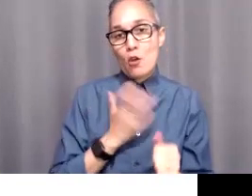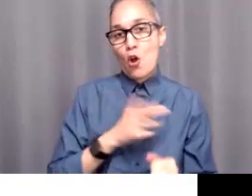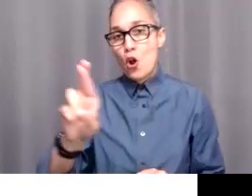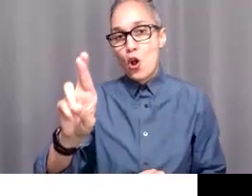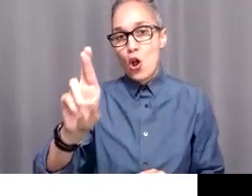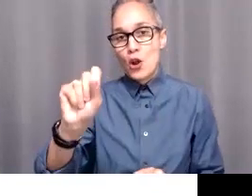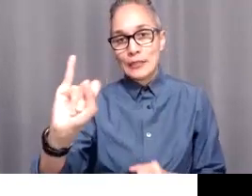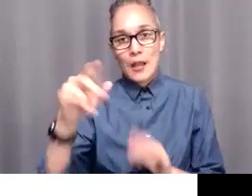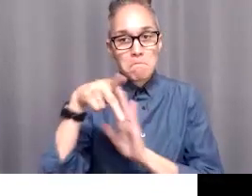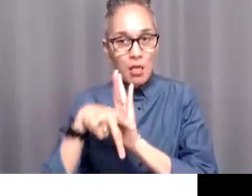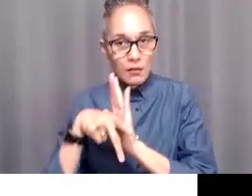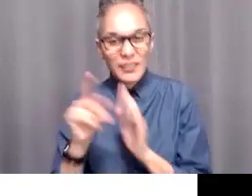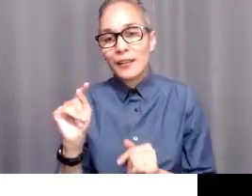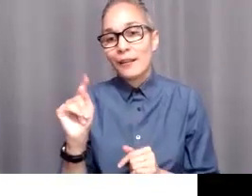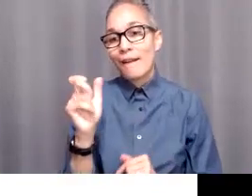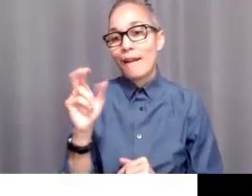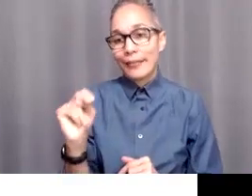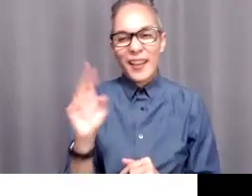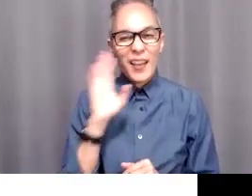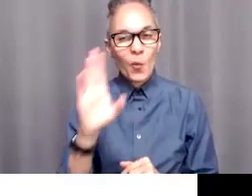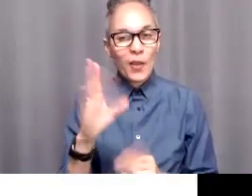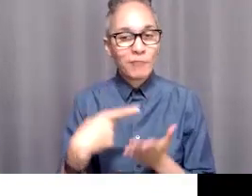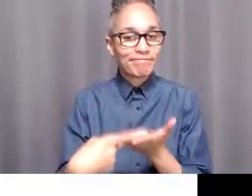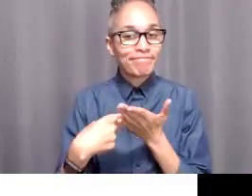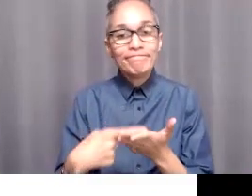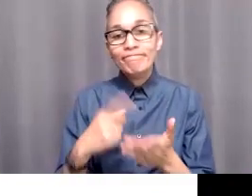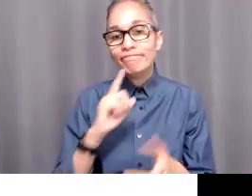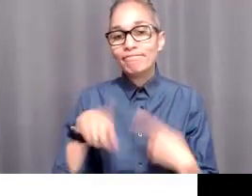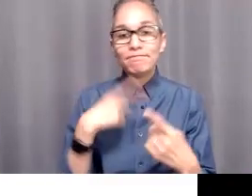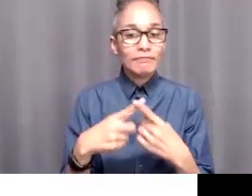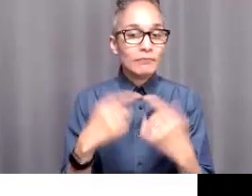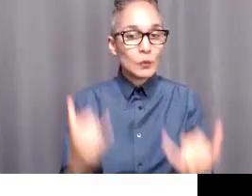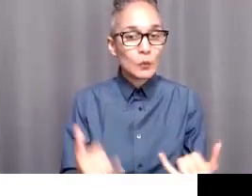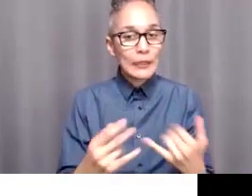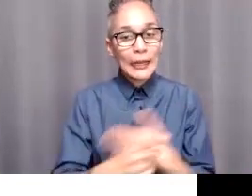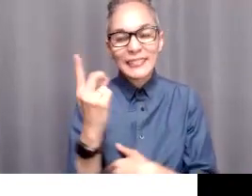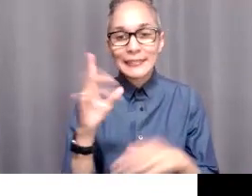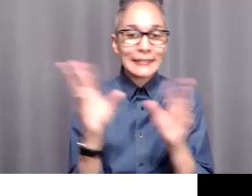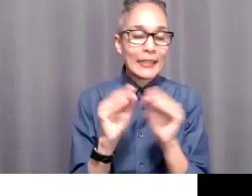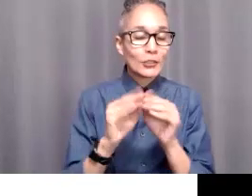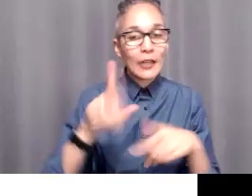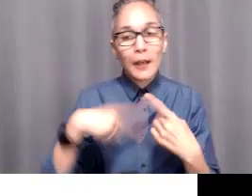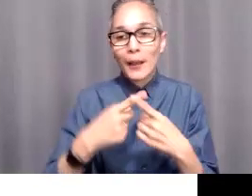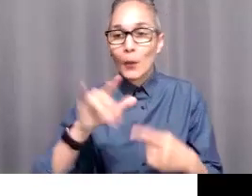And then we'll get into sort of, the meat of today's session about the interaction plan and everything.